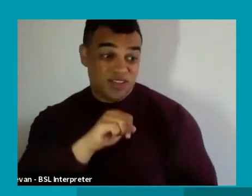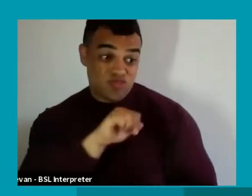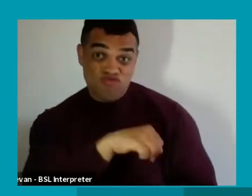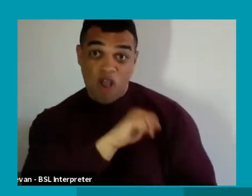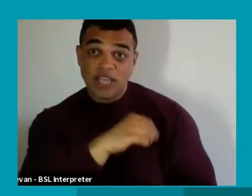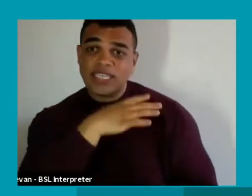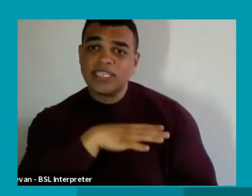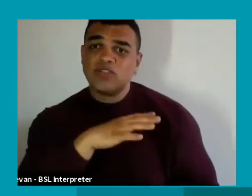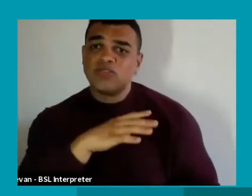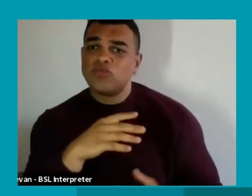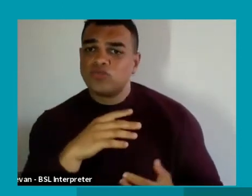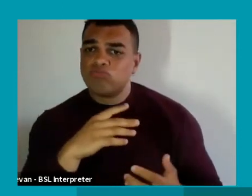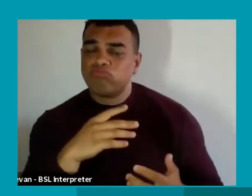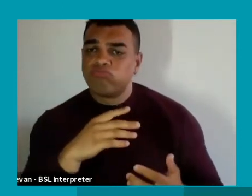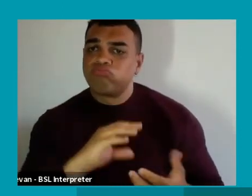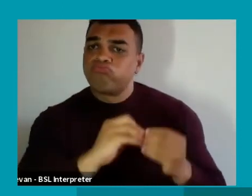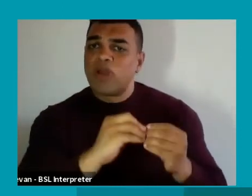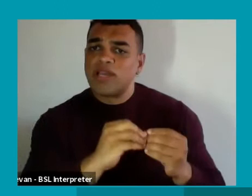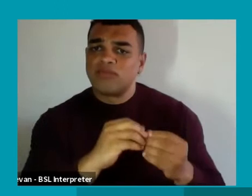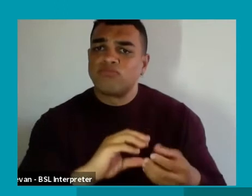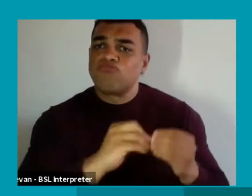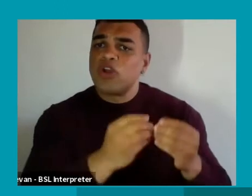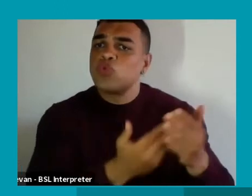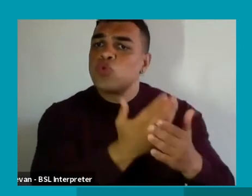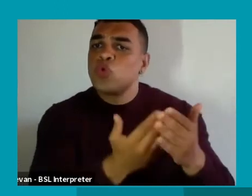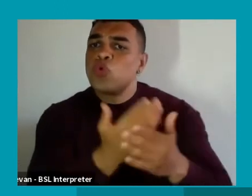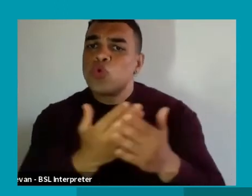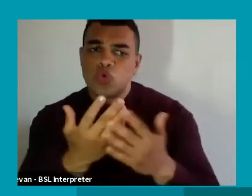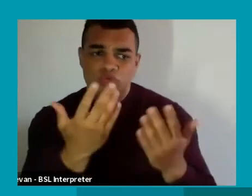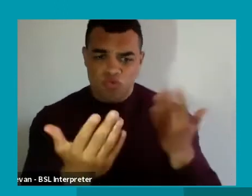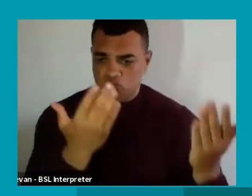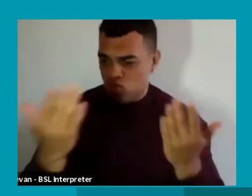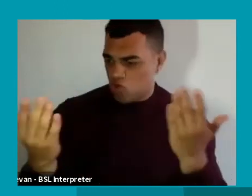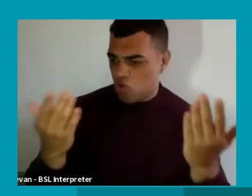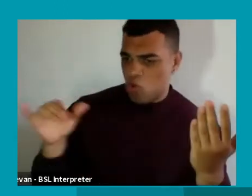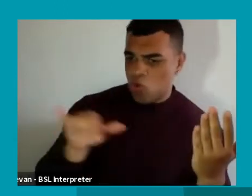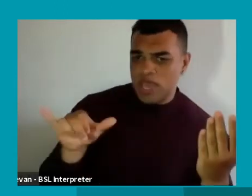then you might need to write one for every type of CV that you have depending on which sectors and which